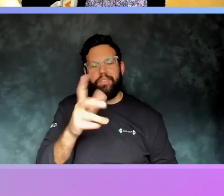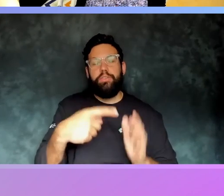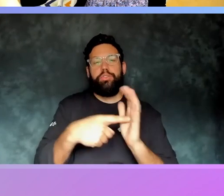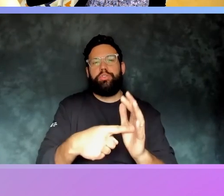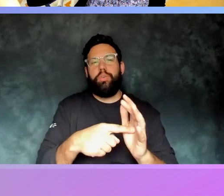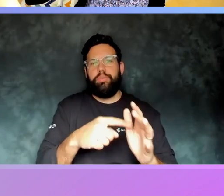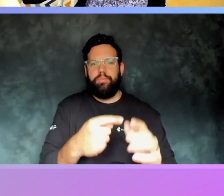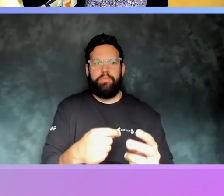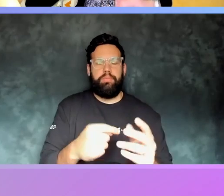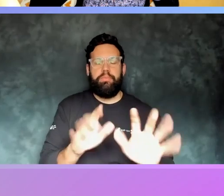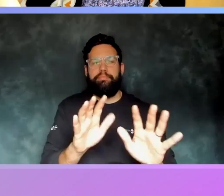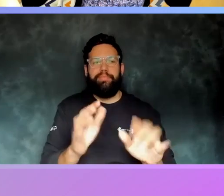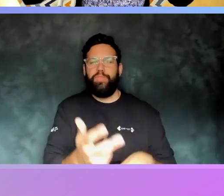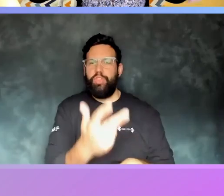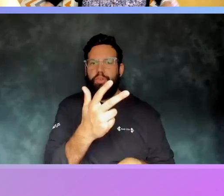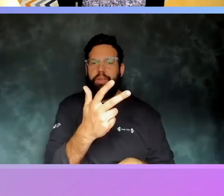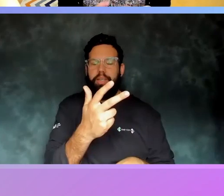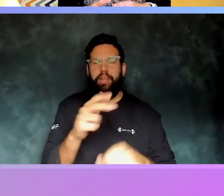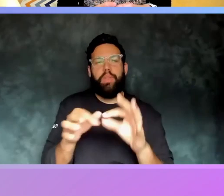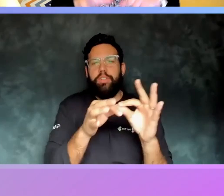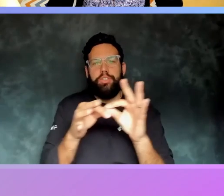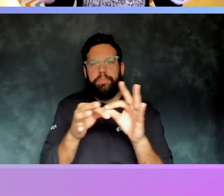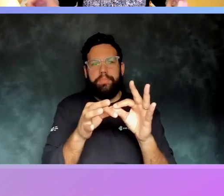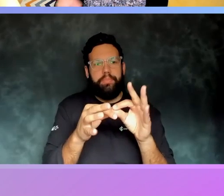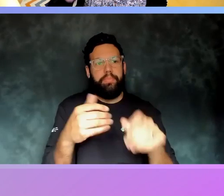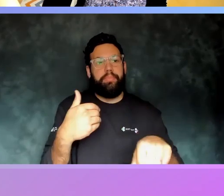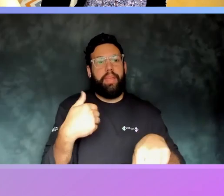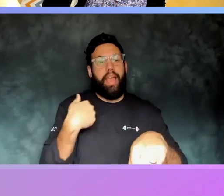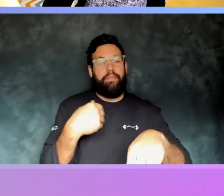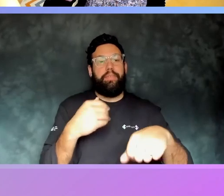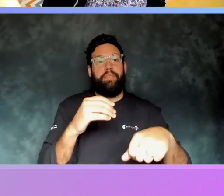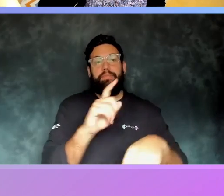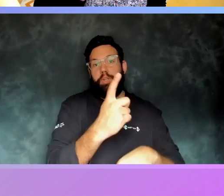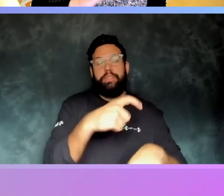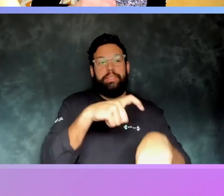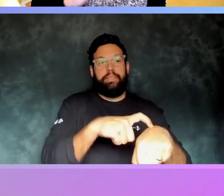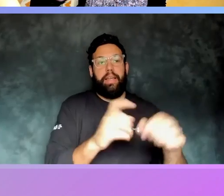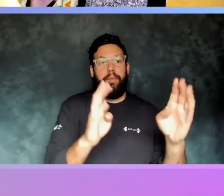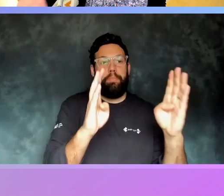trend is going down slightly, it and it looks great. Have gone down down